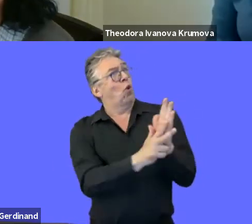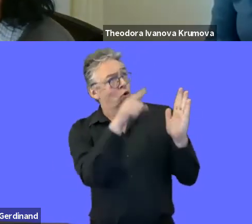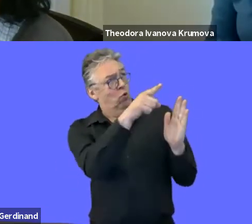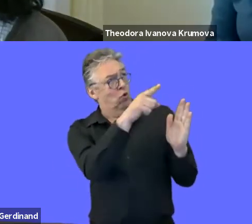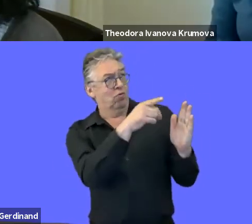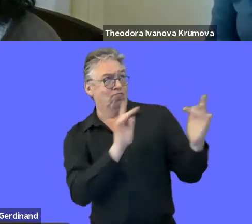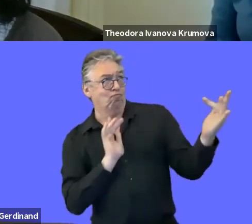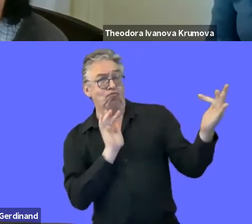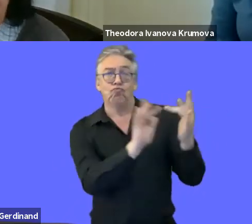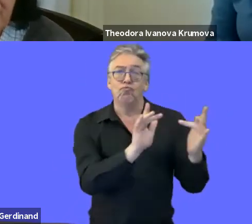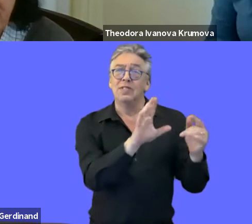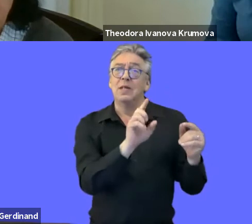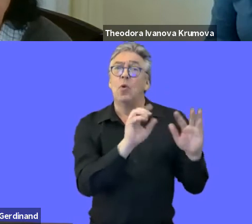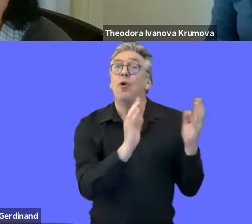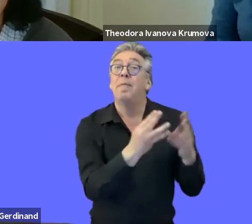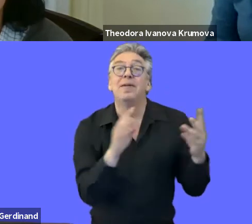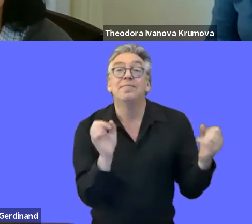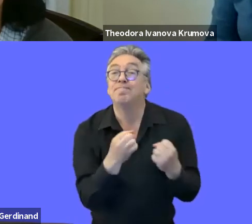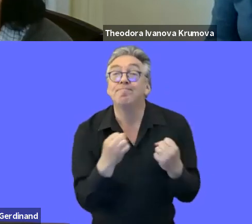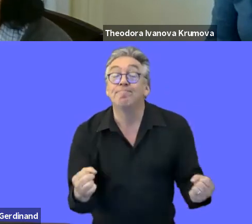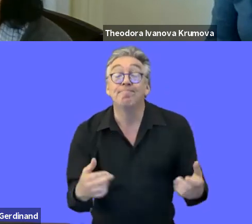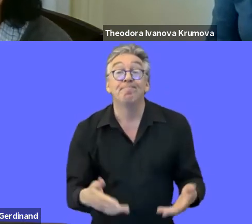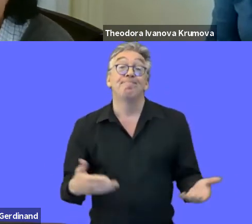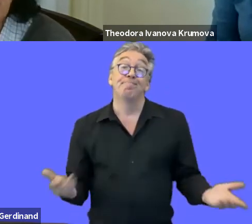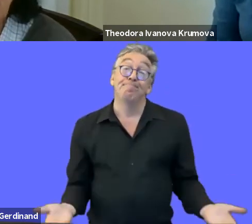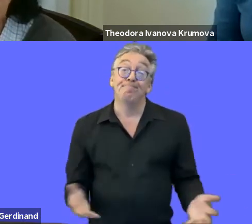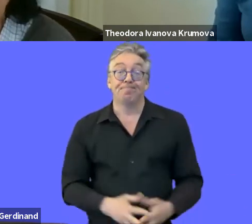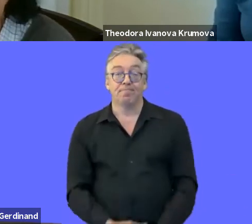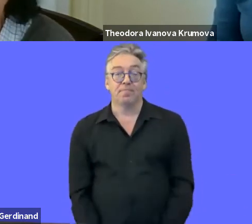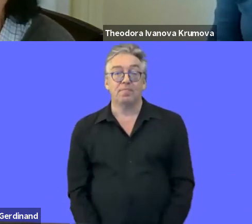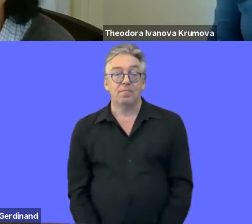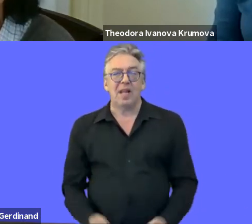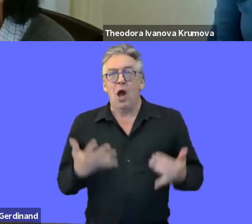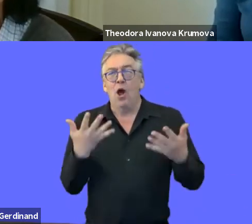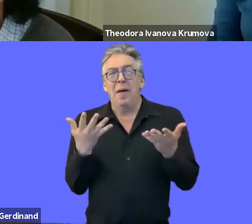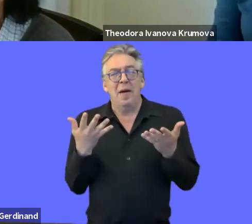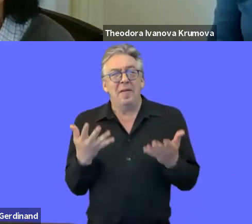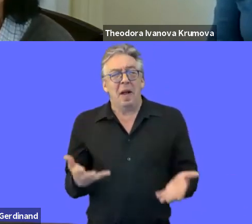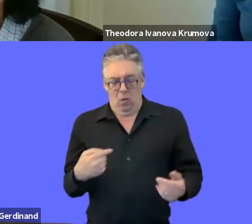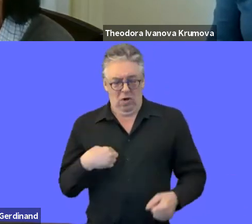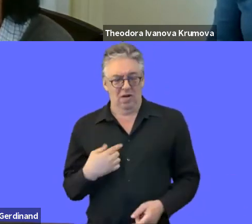Now, I am trying to explain the individual's complaint procedure.